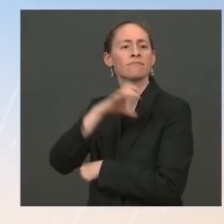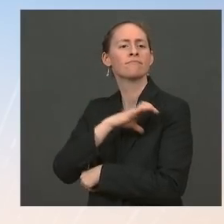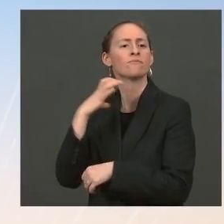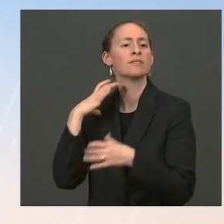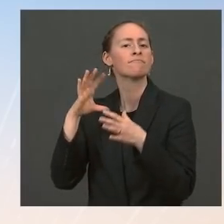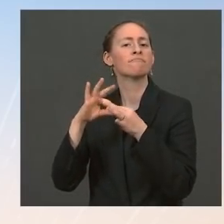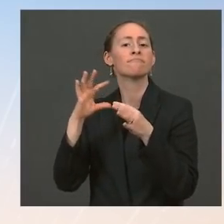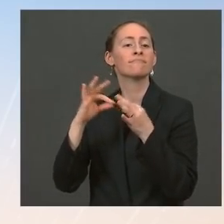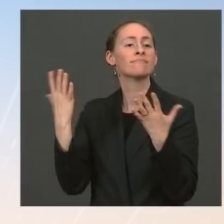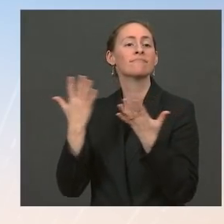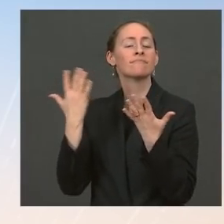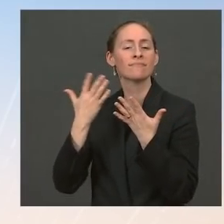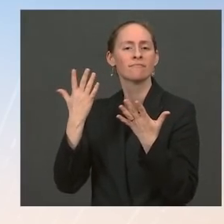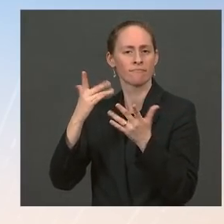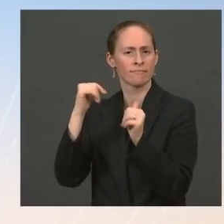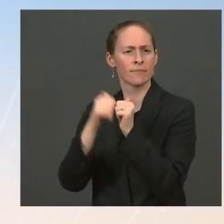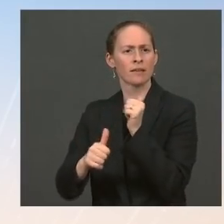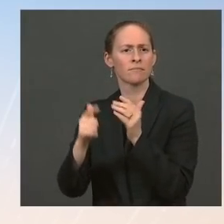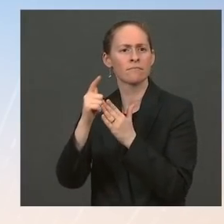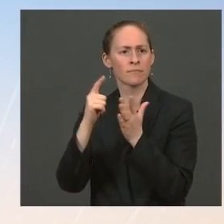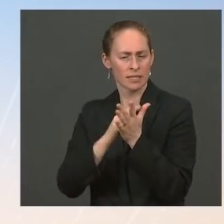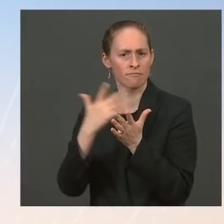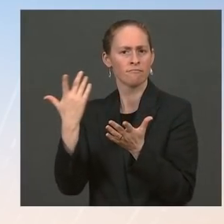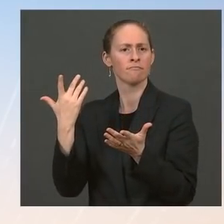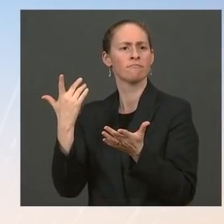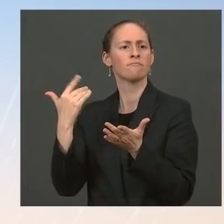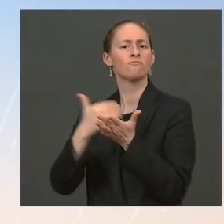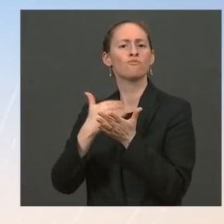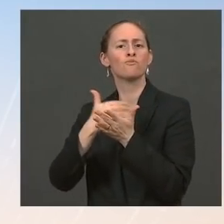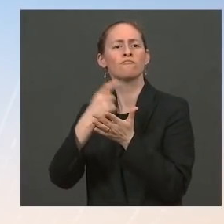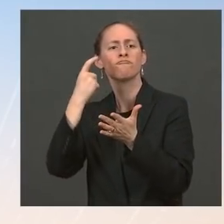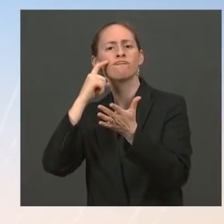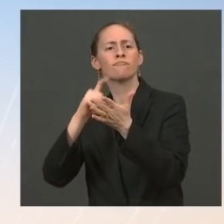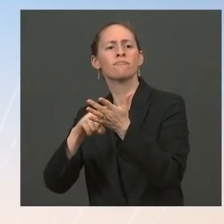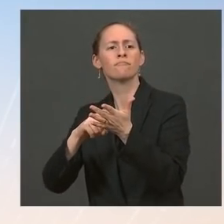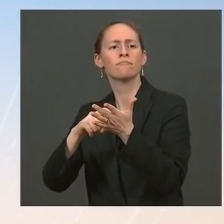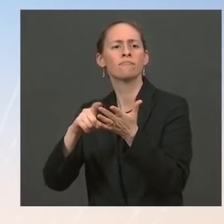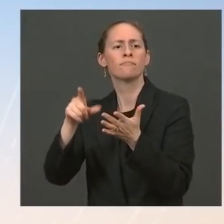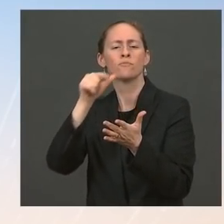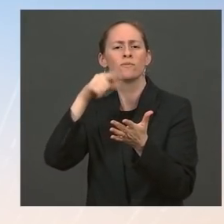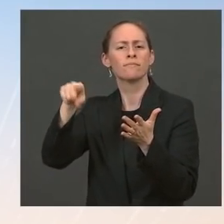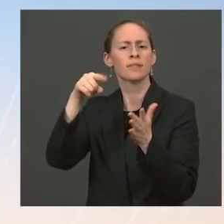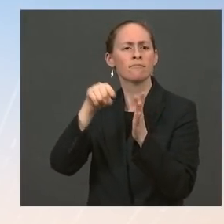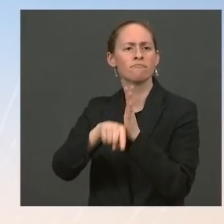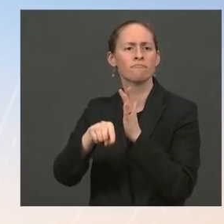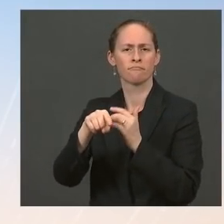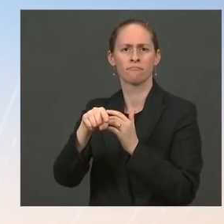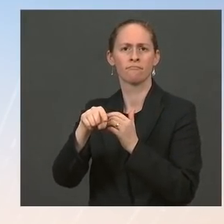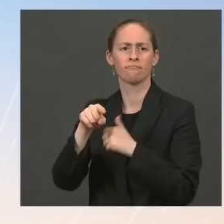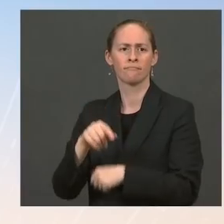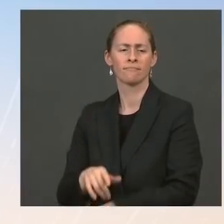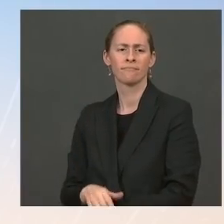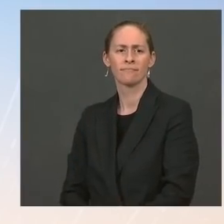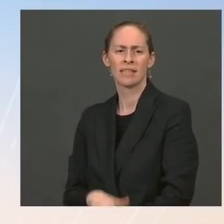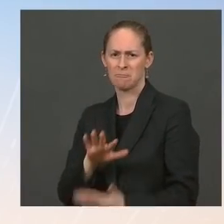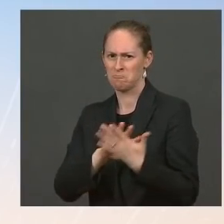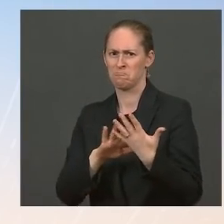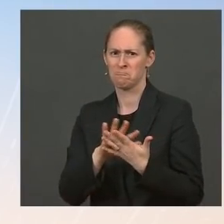Some of those families were critical at the time of the withdrawal and the President's efforts to honor their loved ones. When will he sign that legislation?